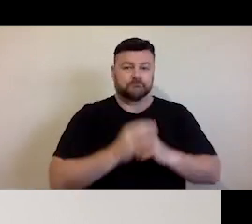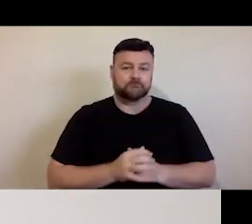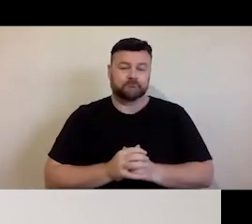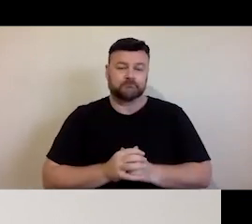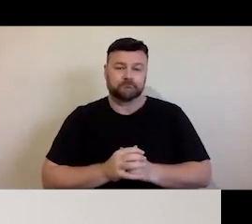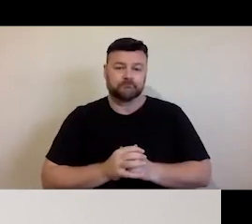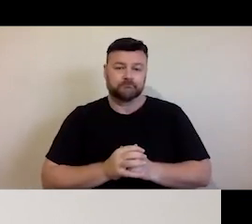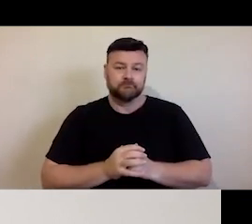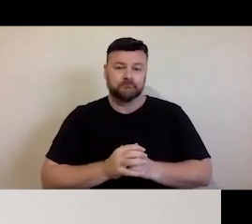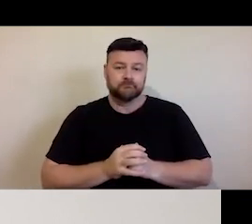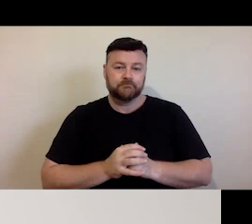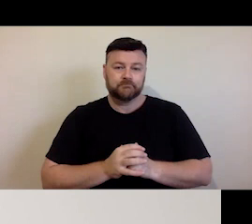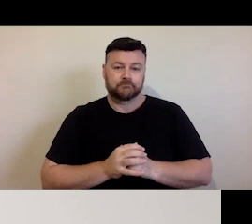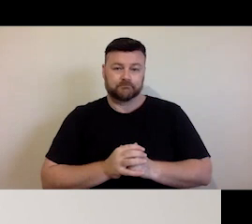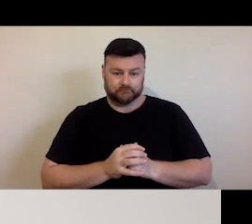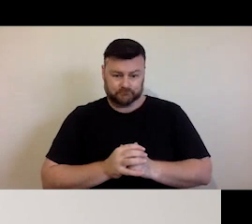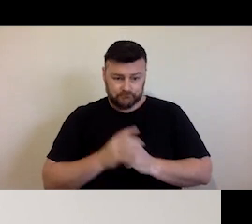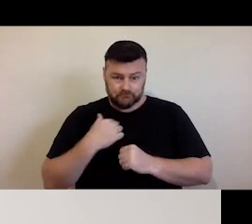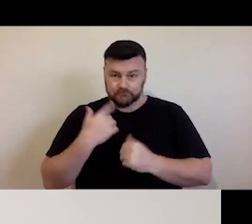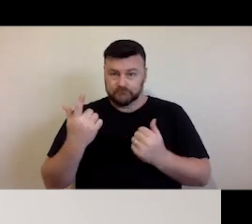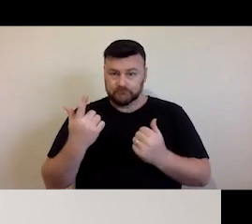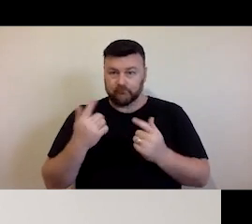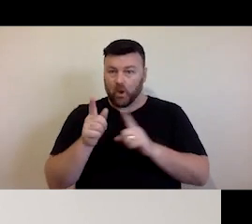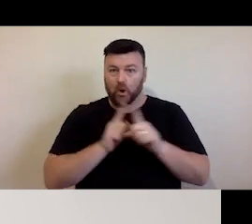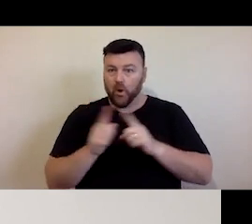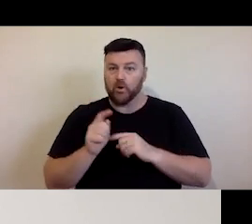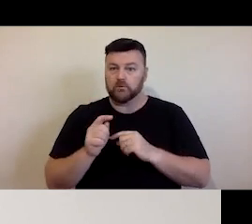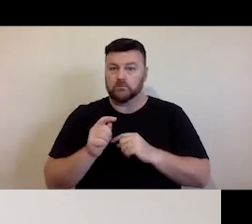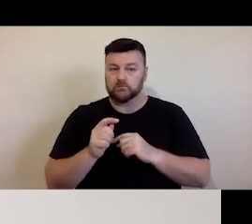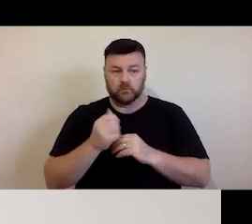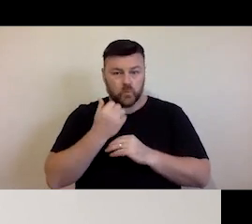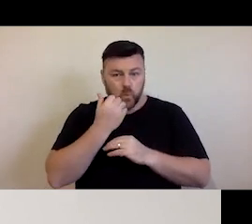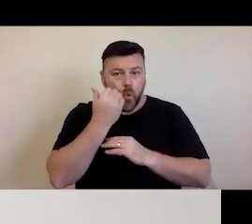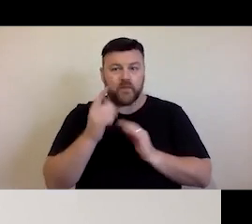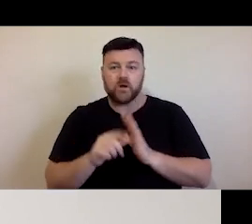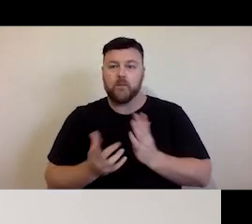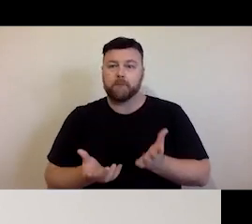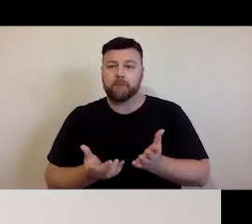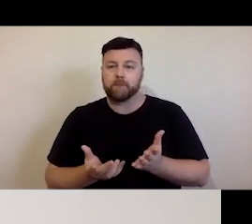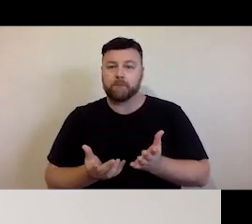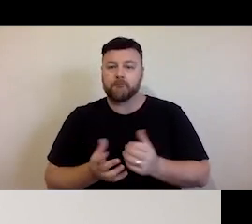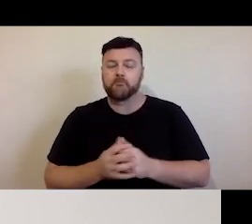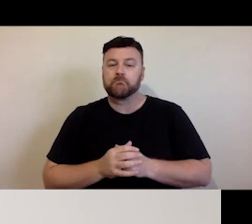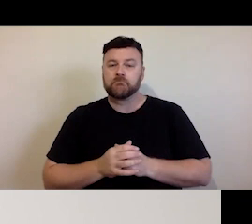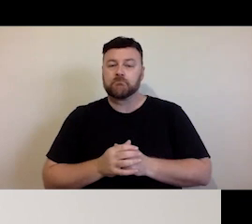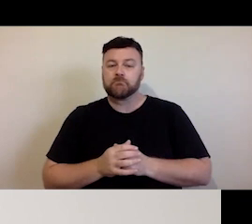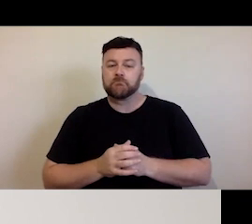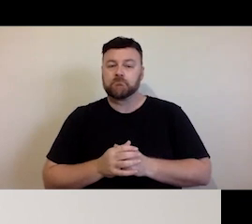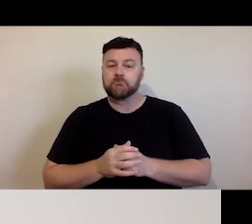We had learning all the time. In the context of working Interculturally with First Nations and other